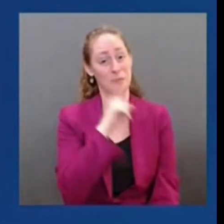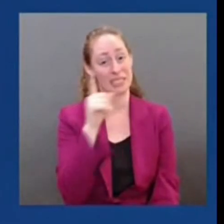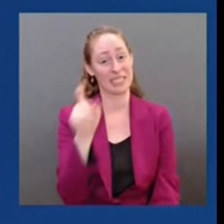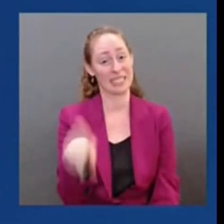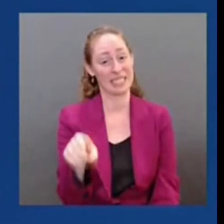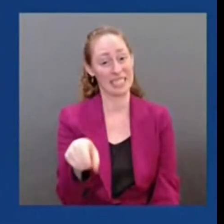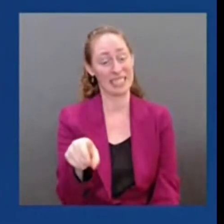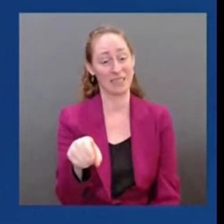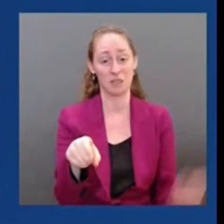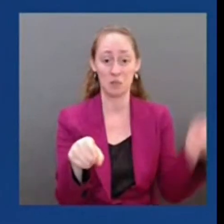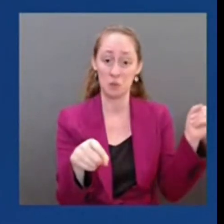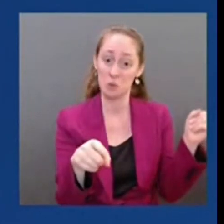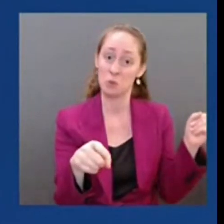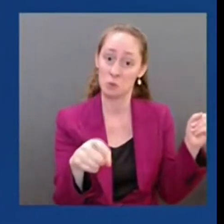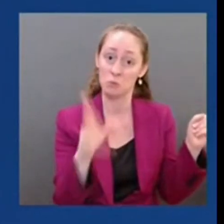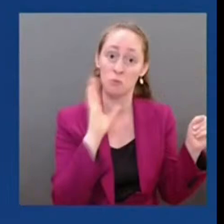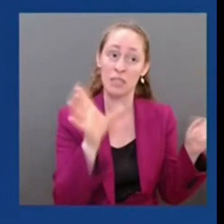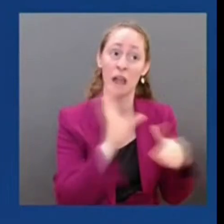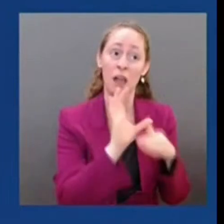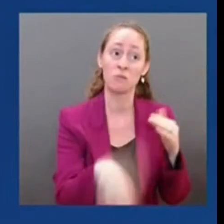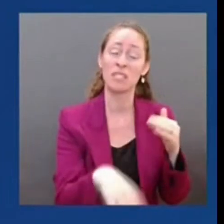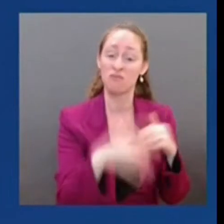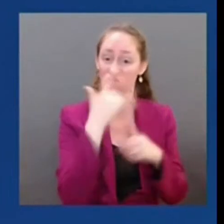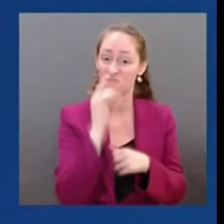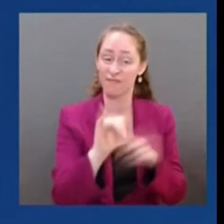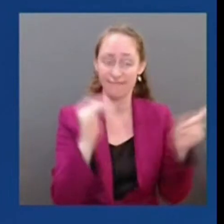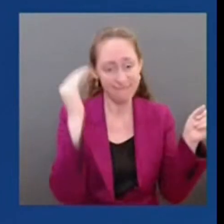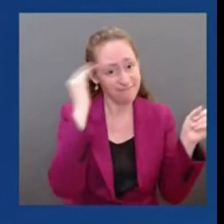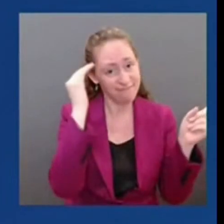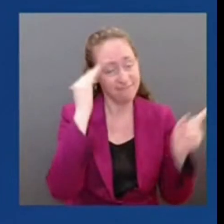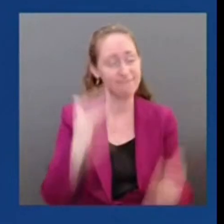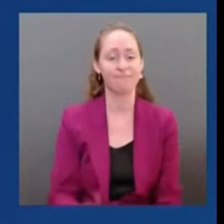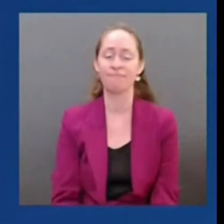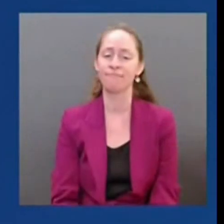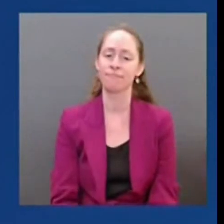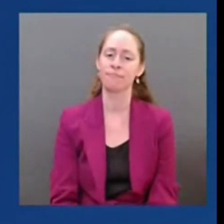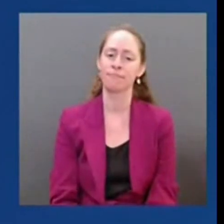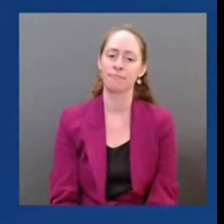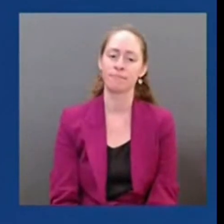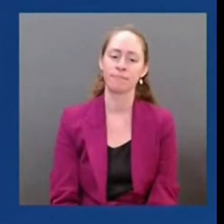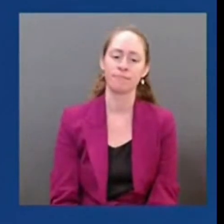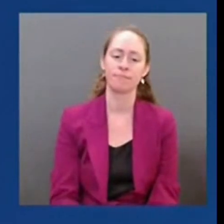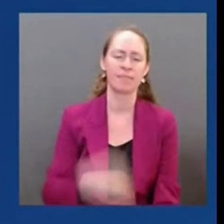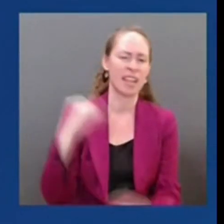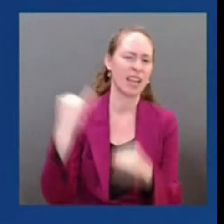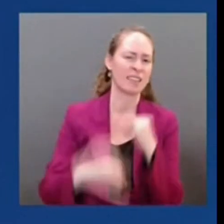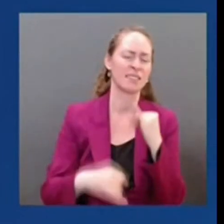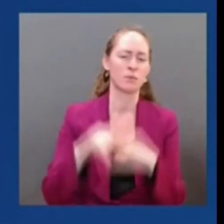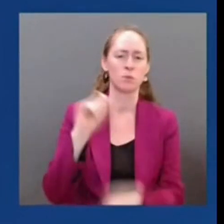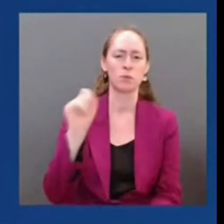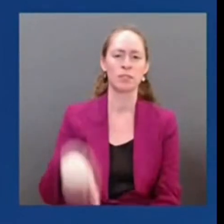PROTECT AMERICAN PEOPLE, WHAT THE LIKELY CONSEQUENCES OF THAT